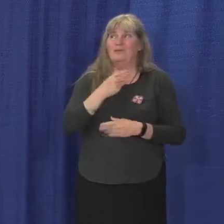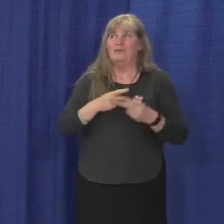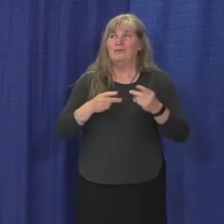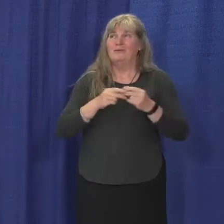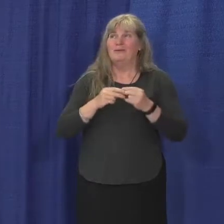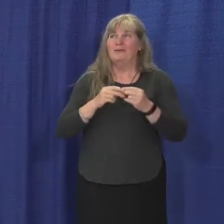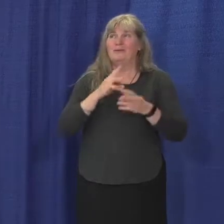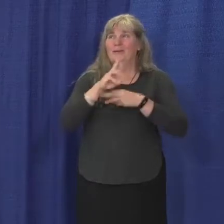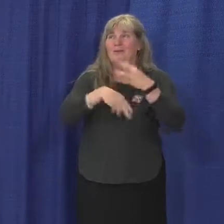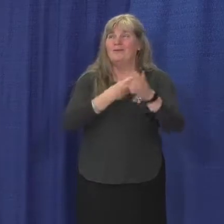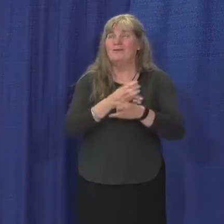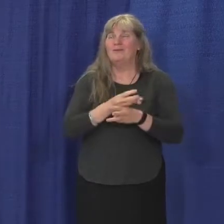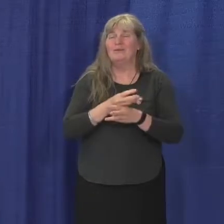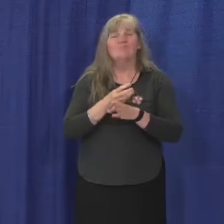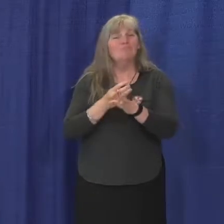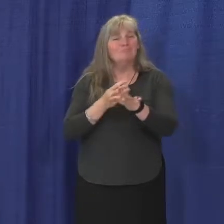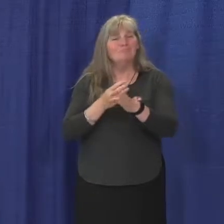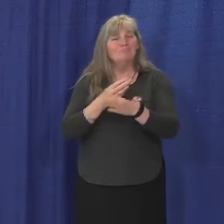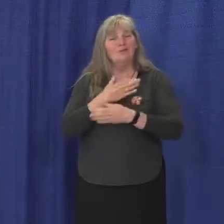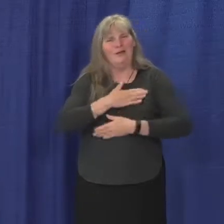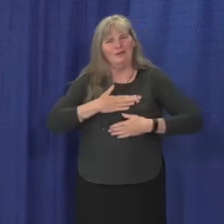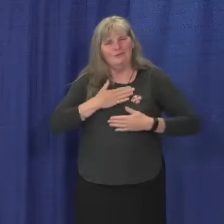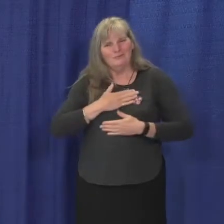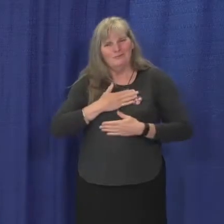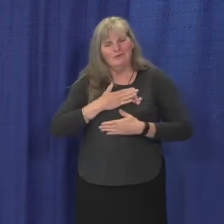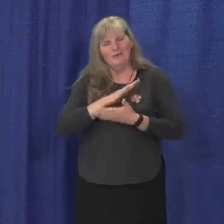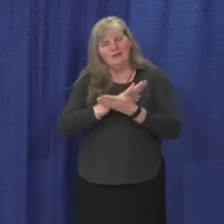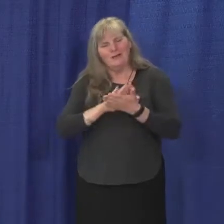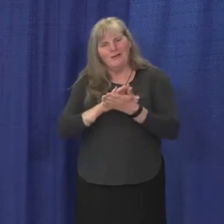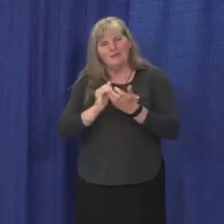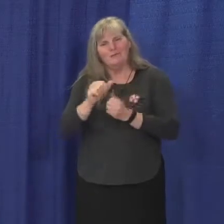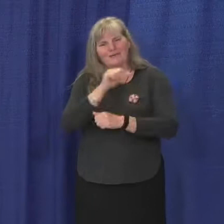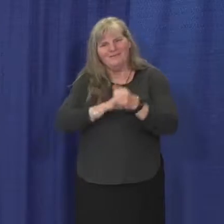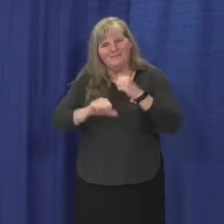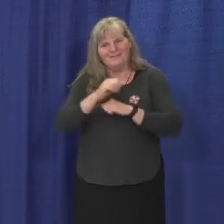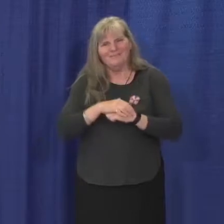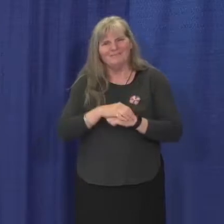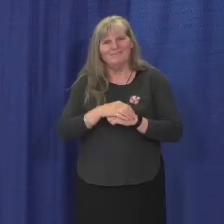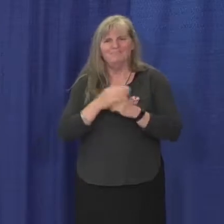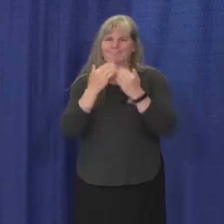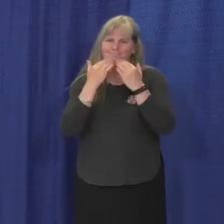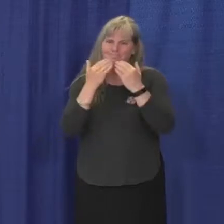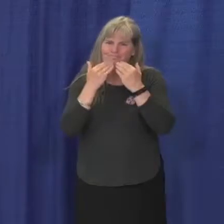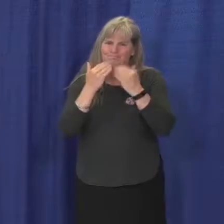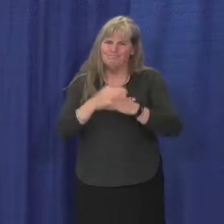beautiful places in the world. Enjoy and be kind to one another.